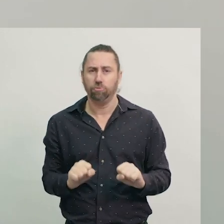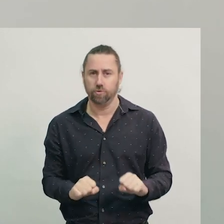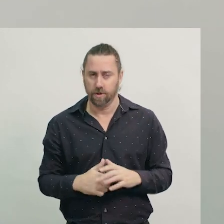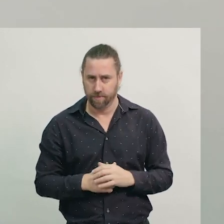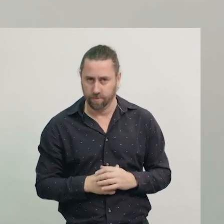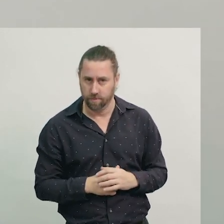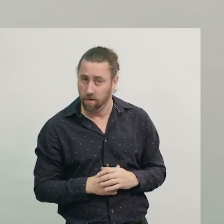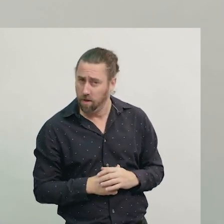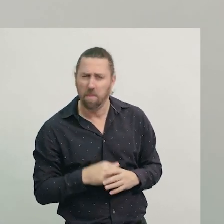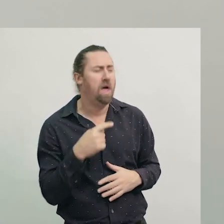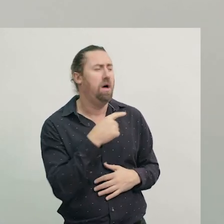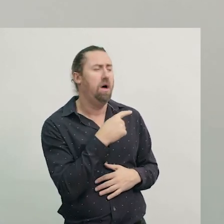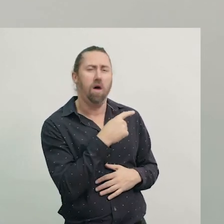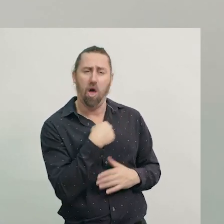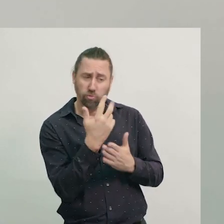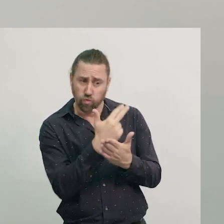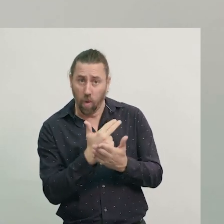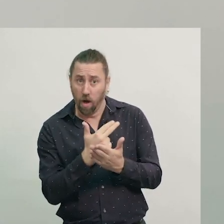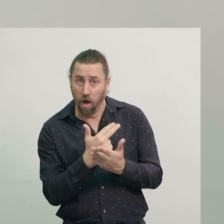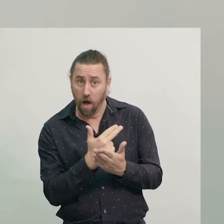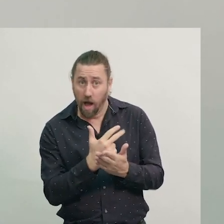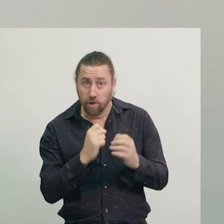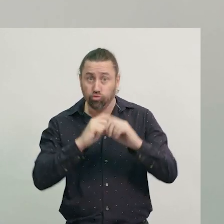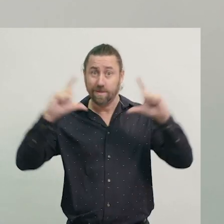Is it going to be a reduction or an enlargement?